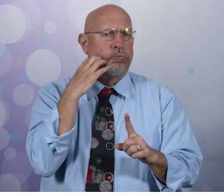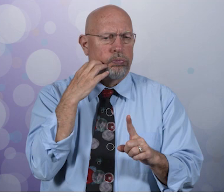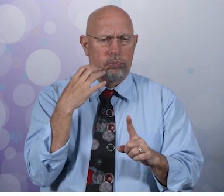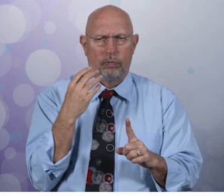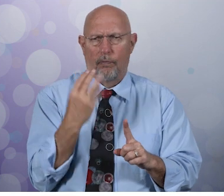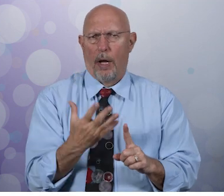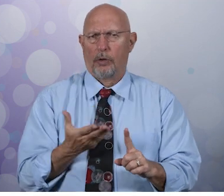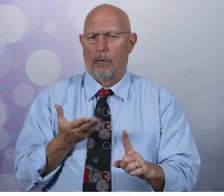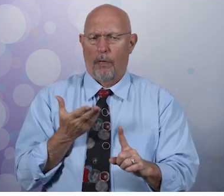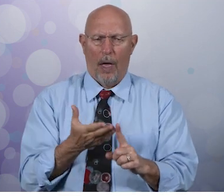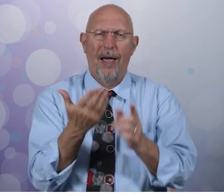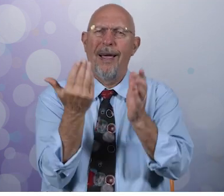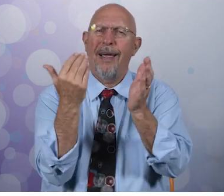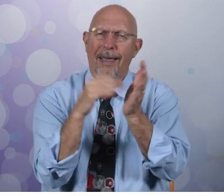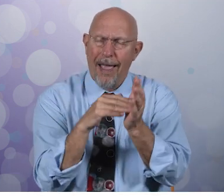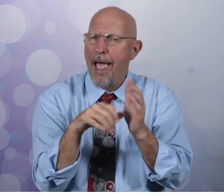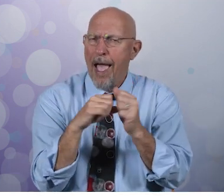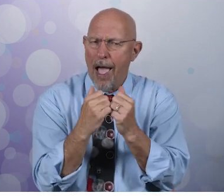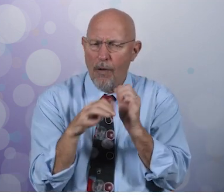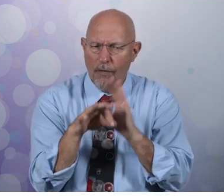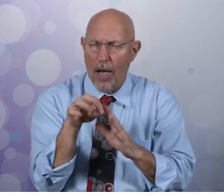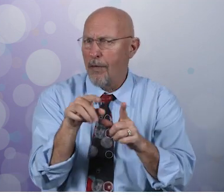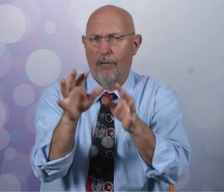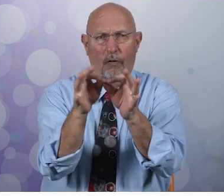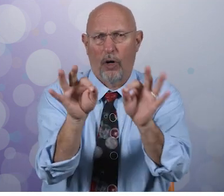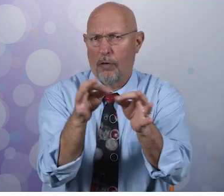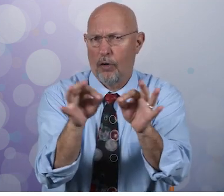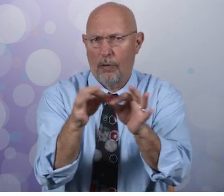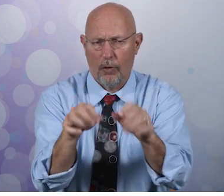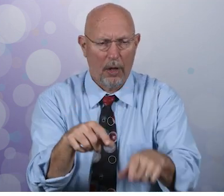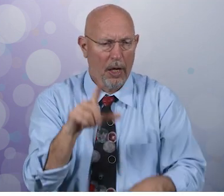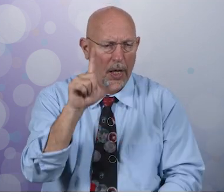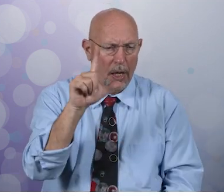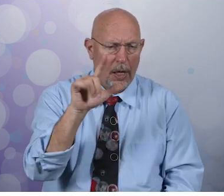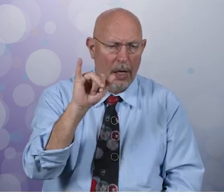Once again, you can access this tool for free at literacyaccessforall.org.